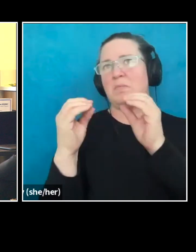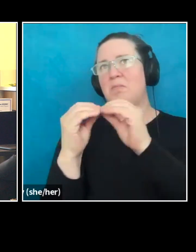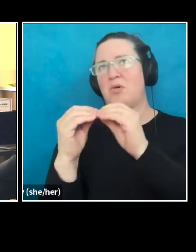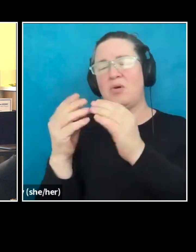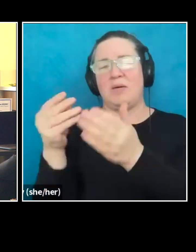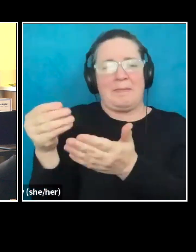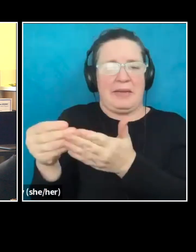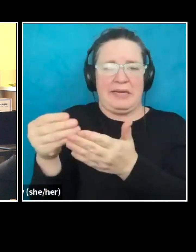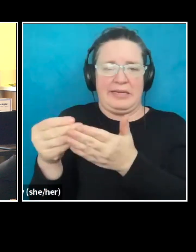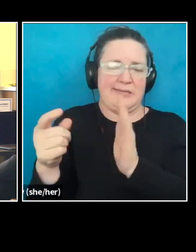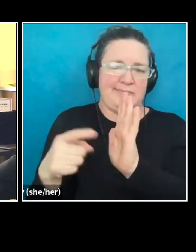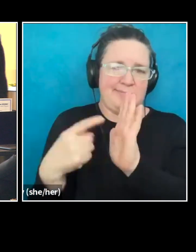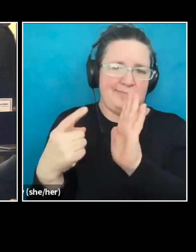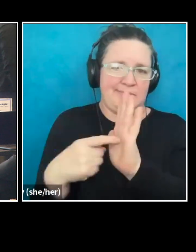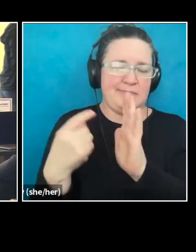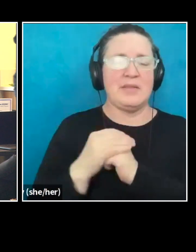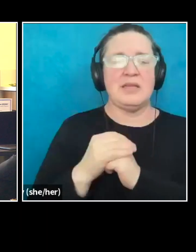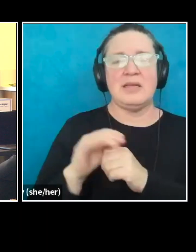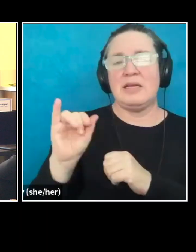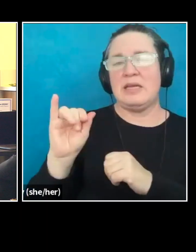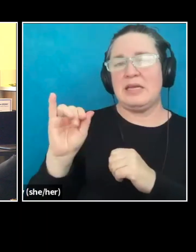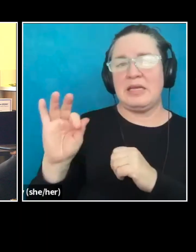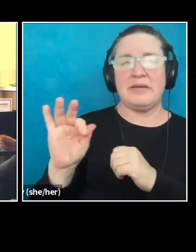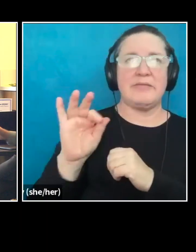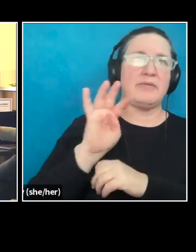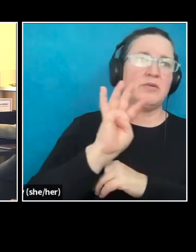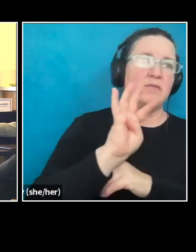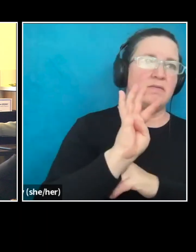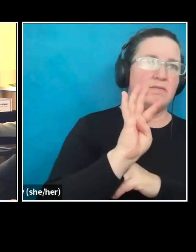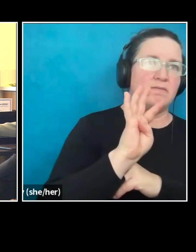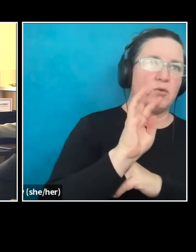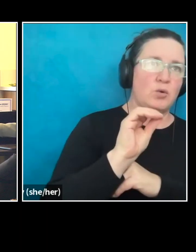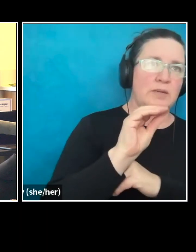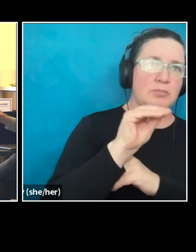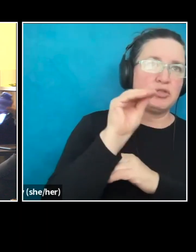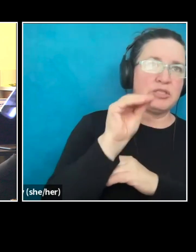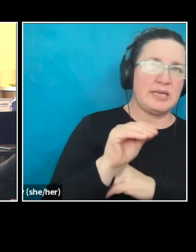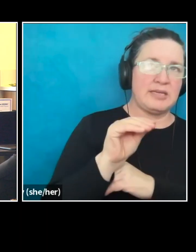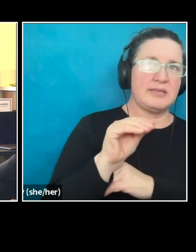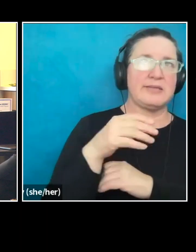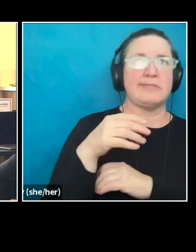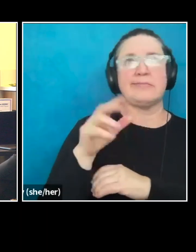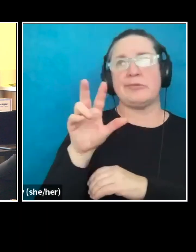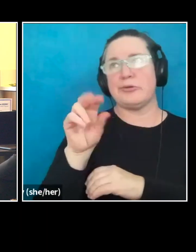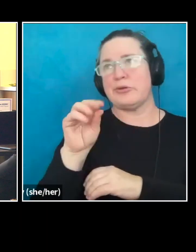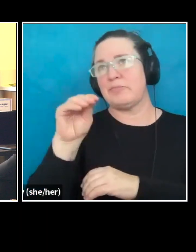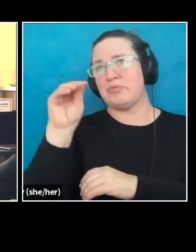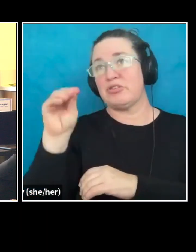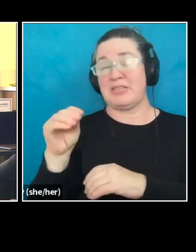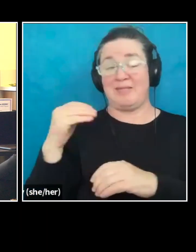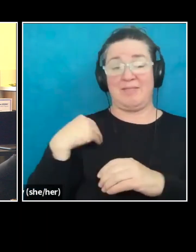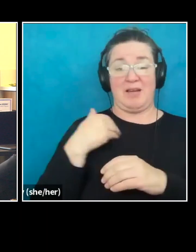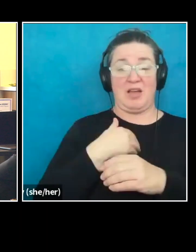there's 40% or 30% of the region doesn't drive or can't drive and we're not making transit